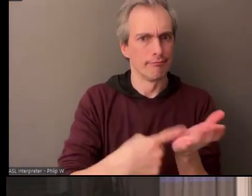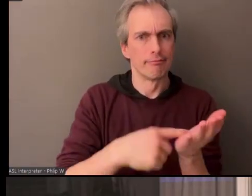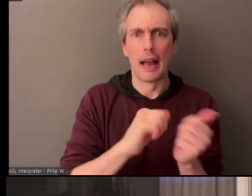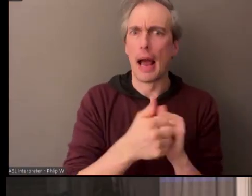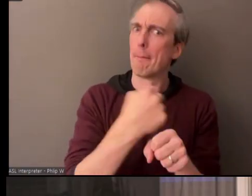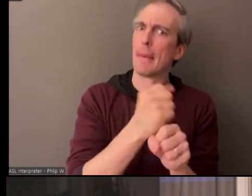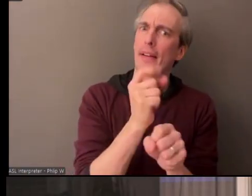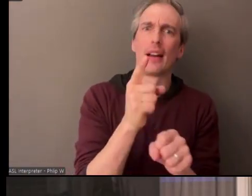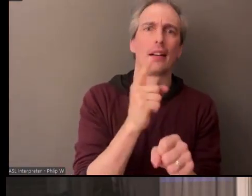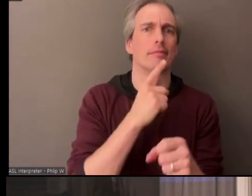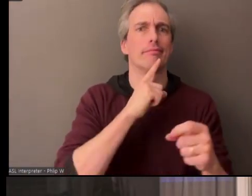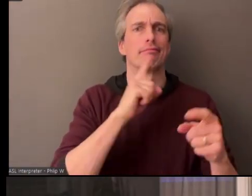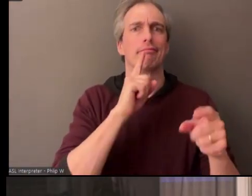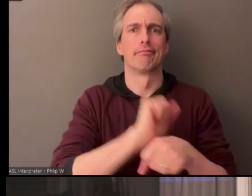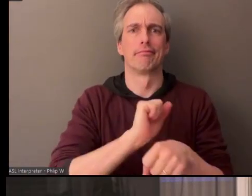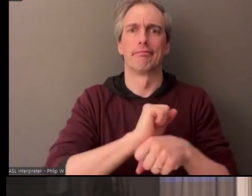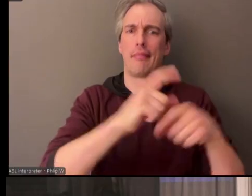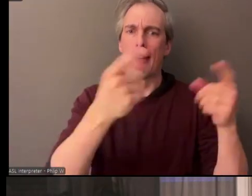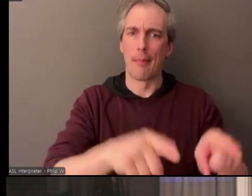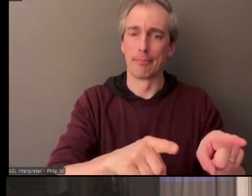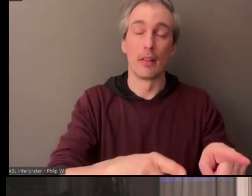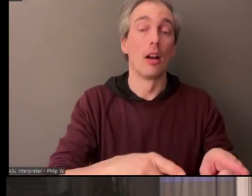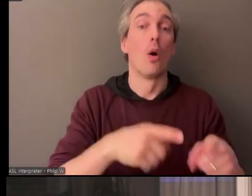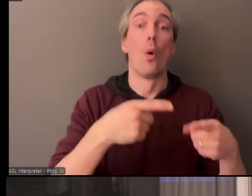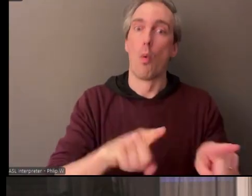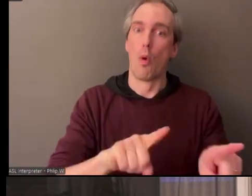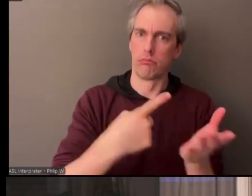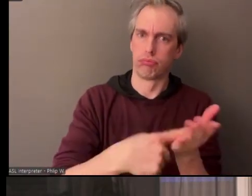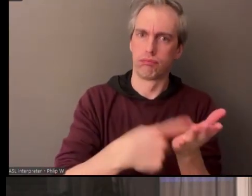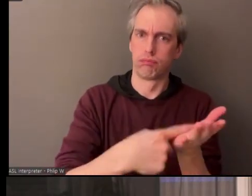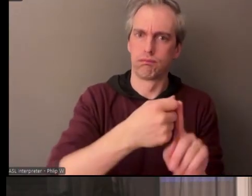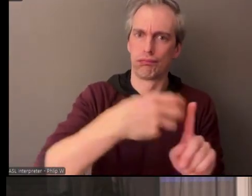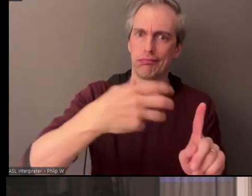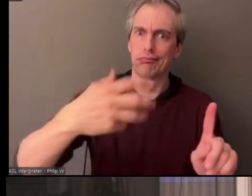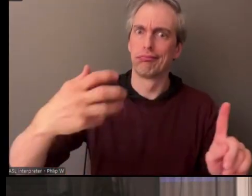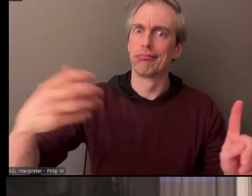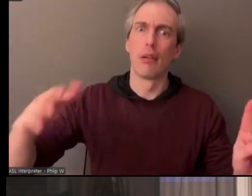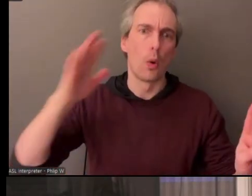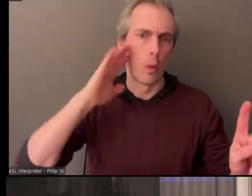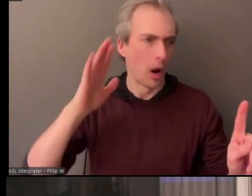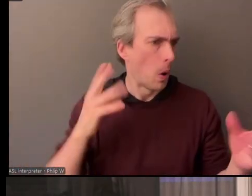other things that have to happen here. The designer's gotta design, the UI dev's gotta dev, the JavaScript engineer